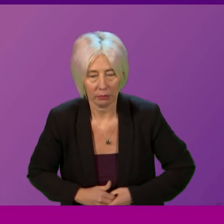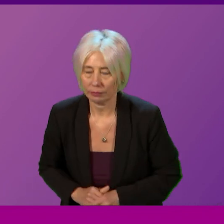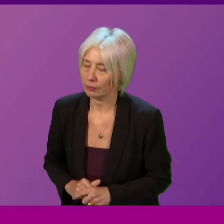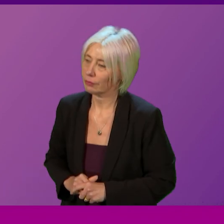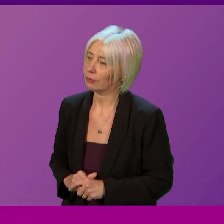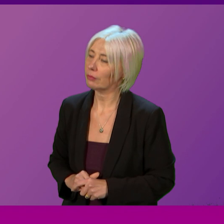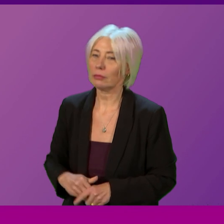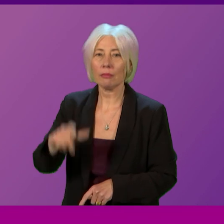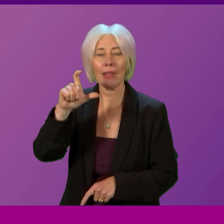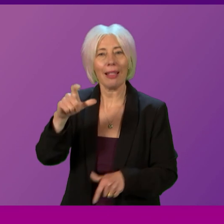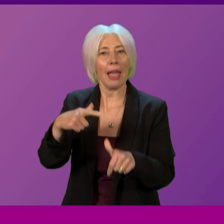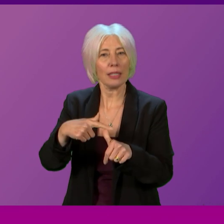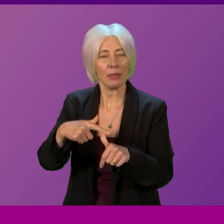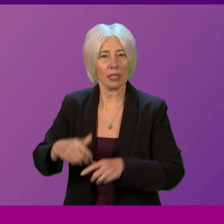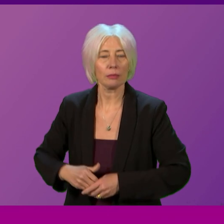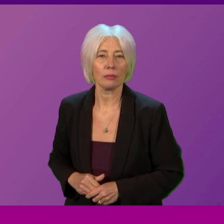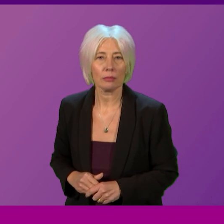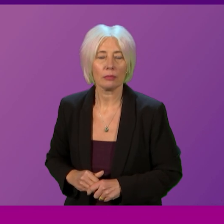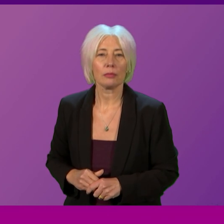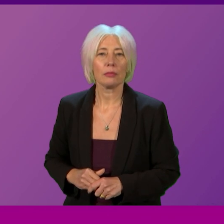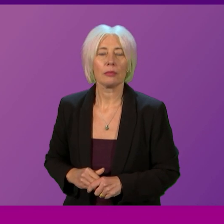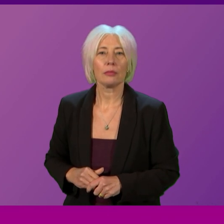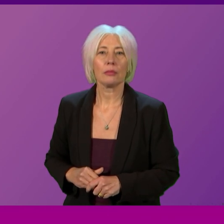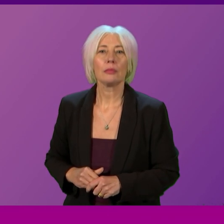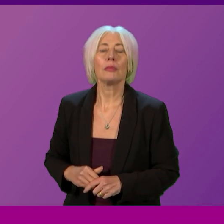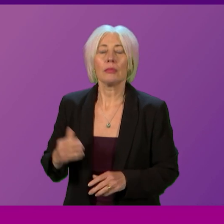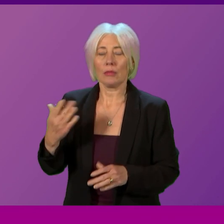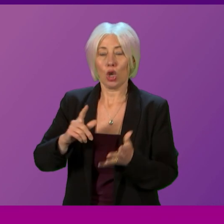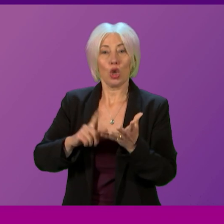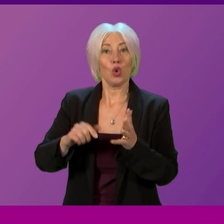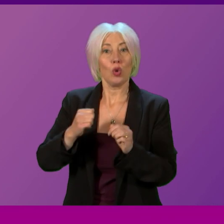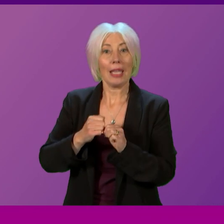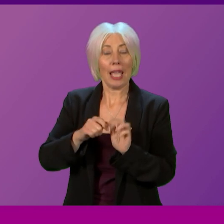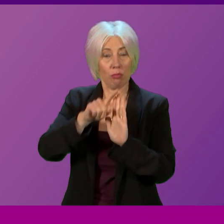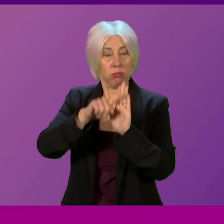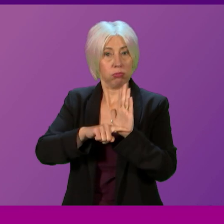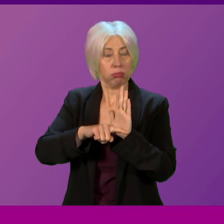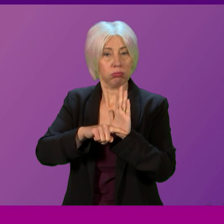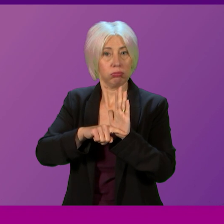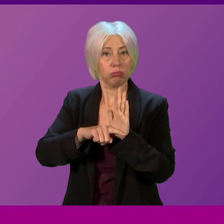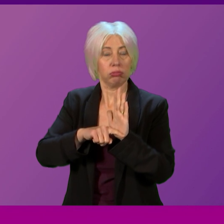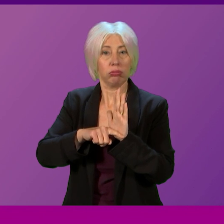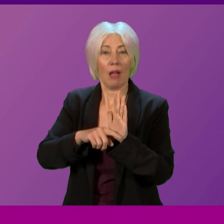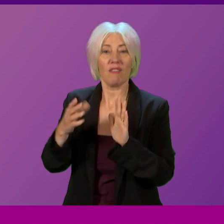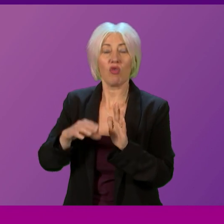Following United Kingdom regulations for funeral-planning companies being adopted by the Financial Conduct